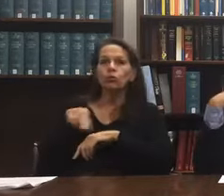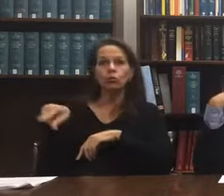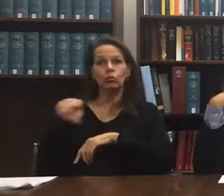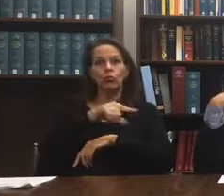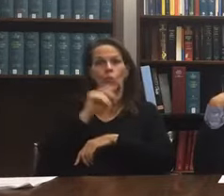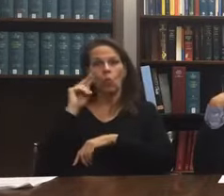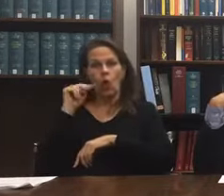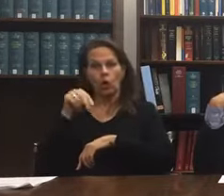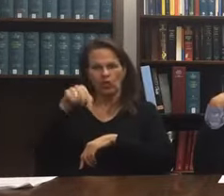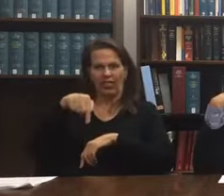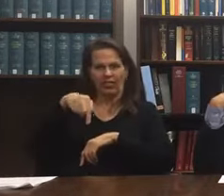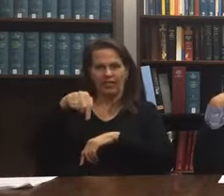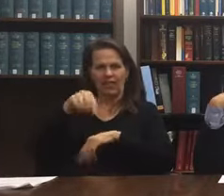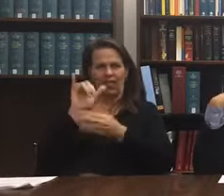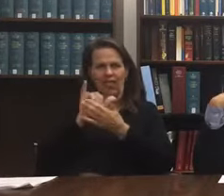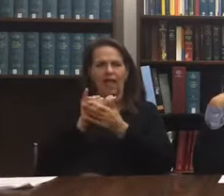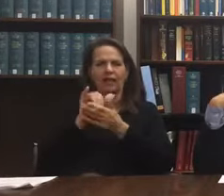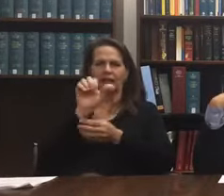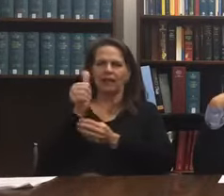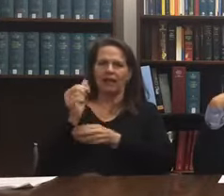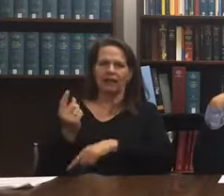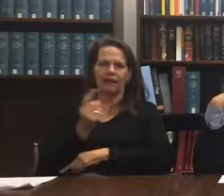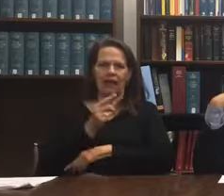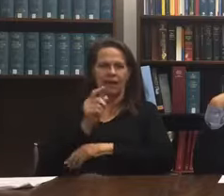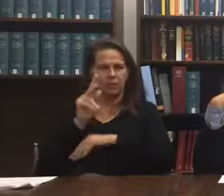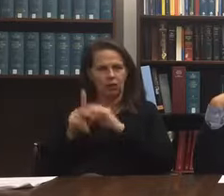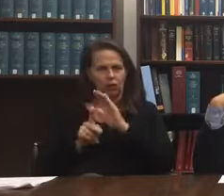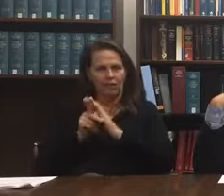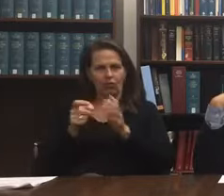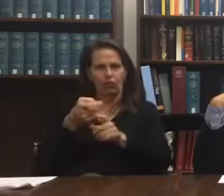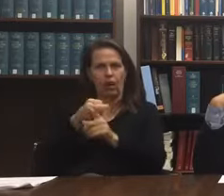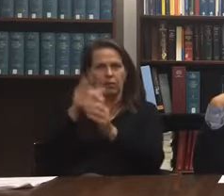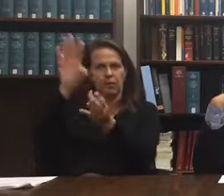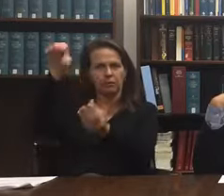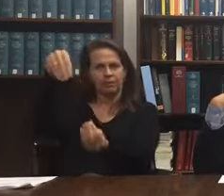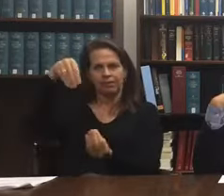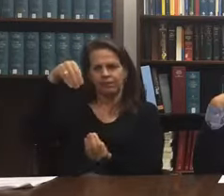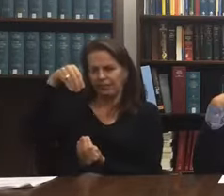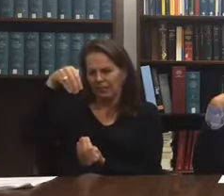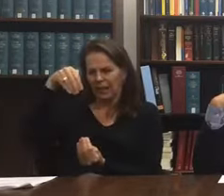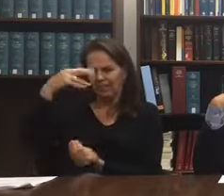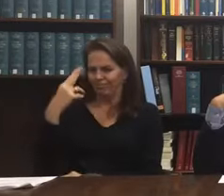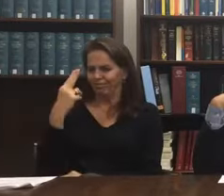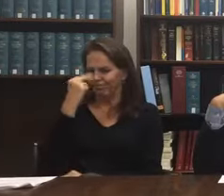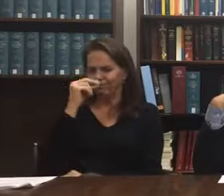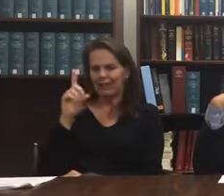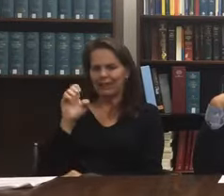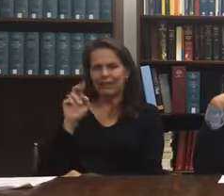is a 10-day period that folks have from the notification of denial to make that